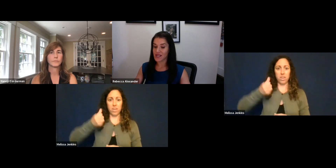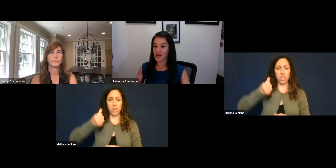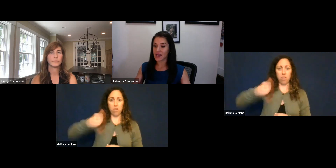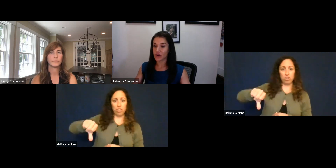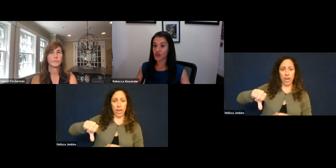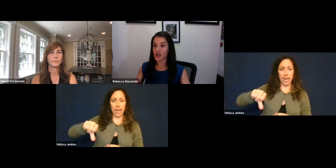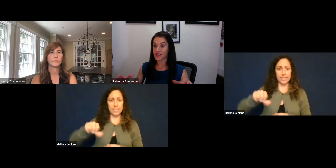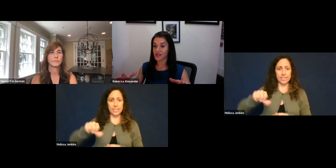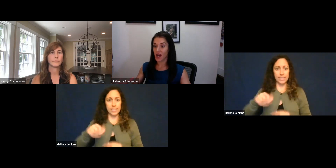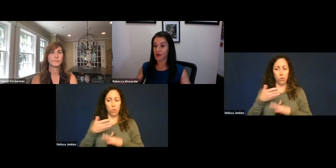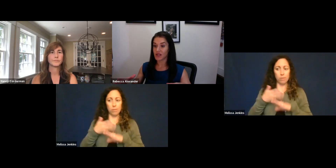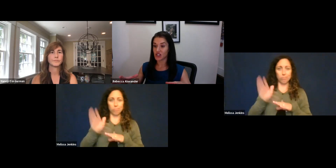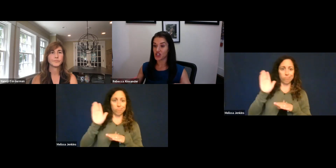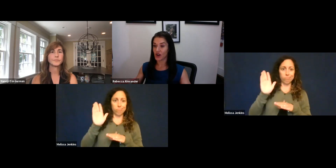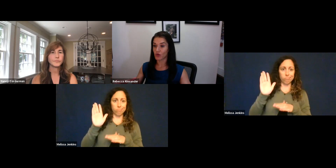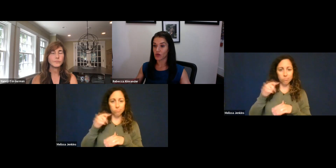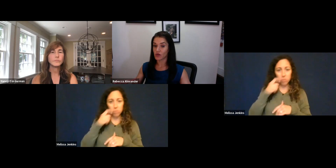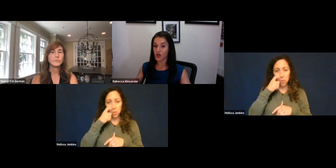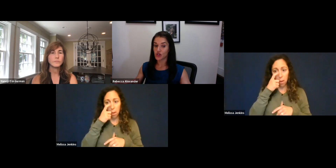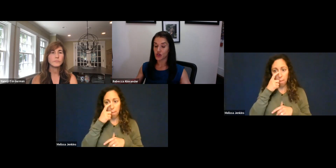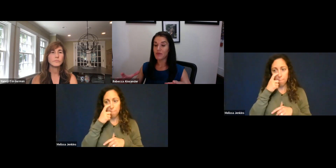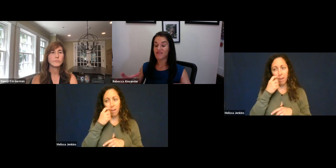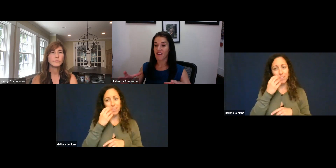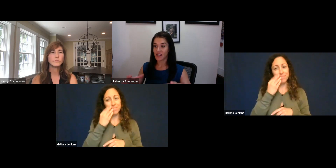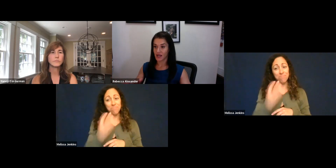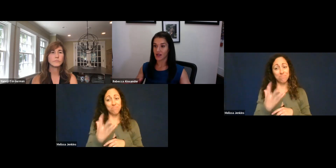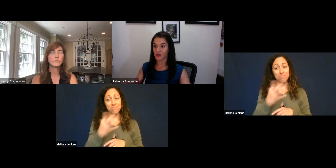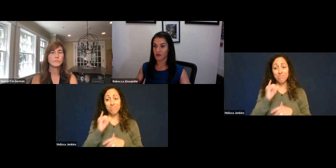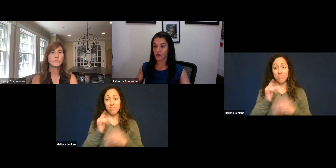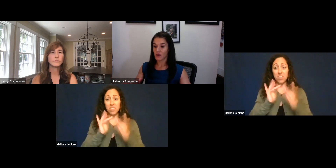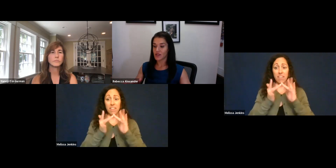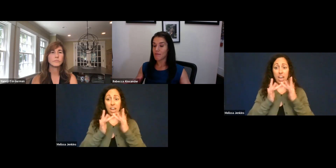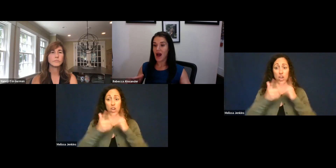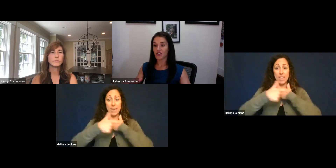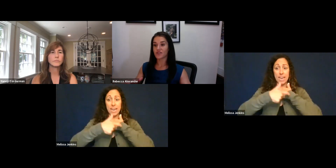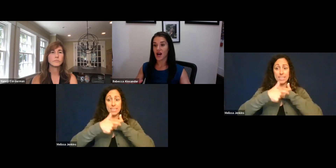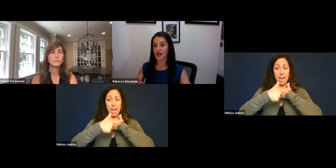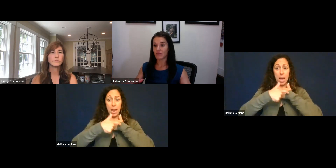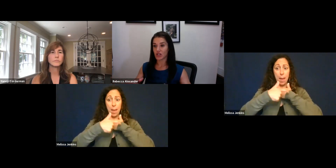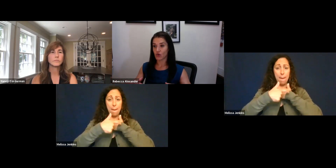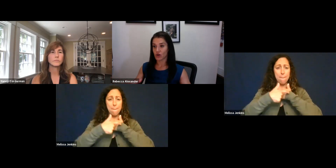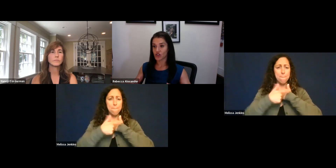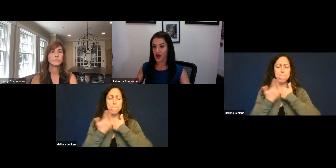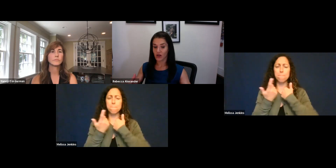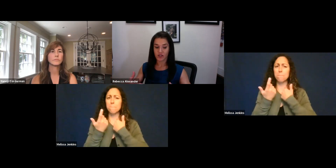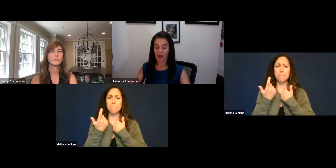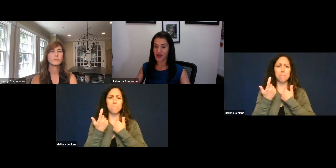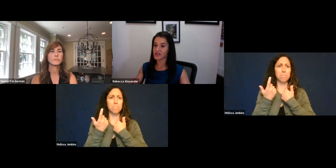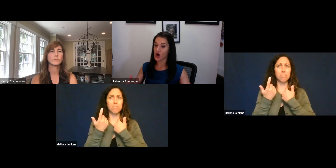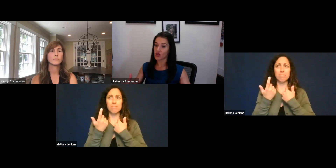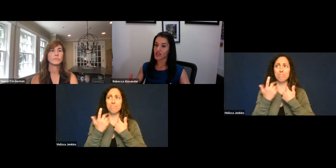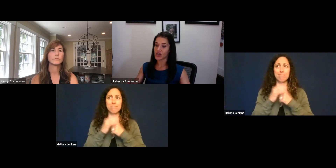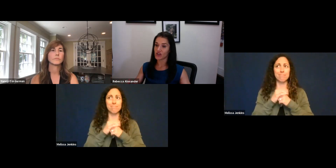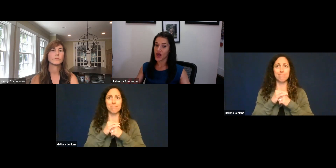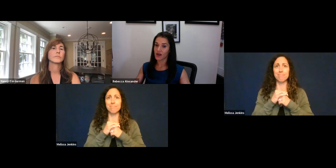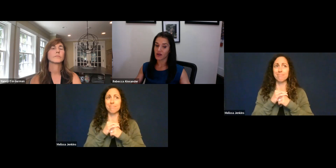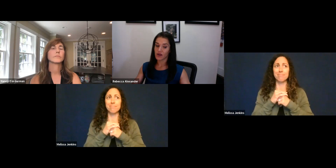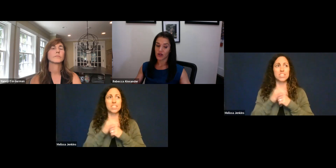is that internet time in general should be finite. The amount of time that your child spends on the internet